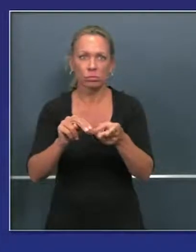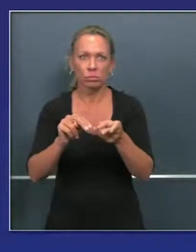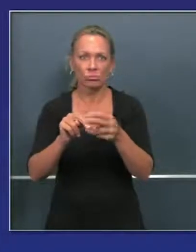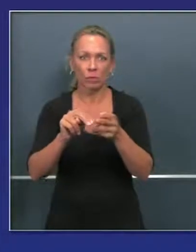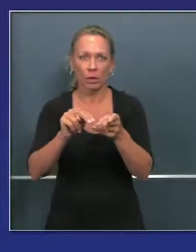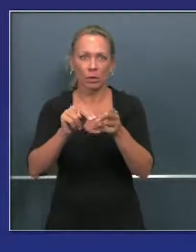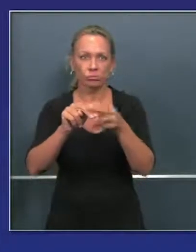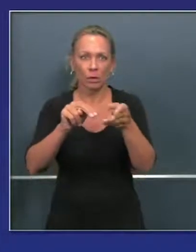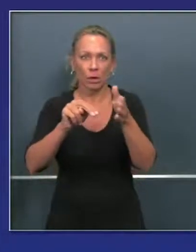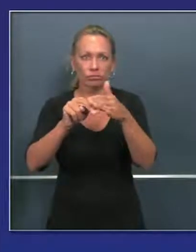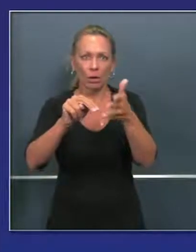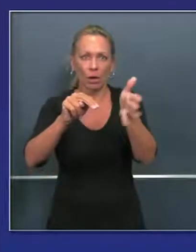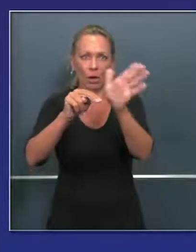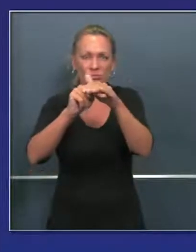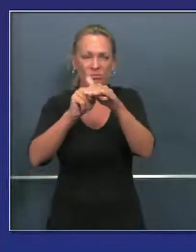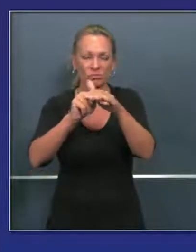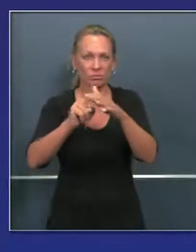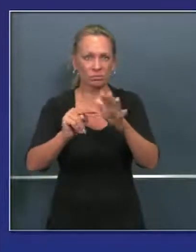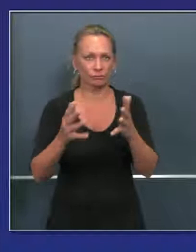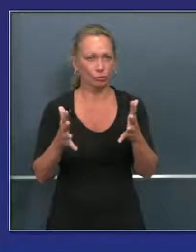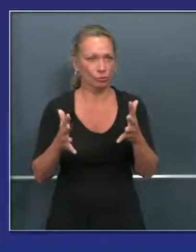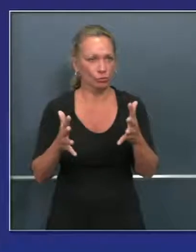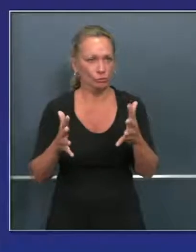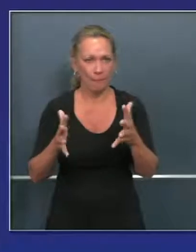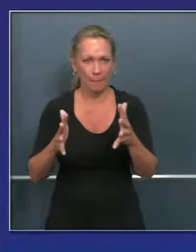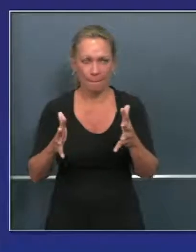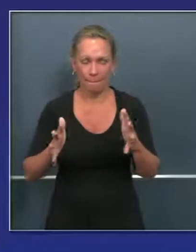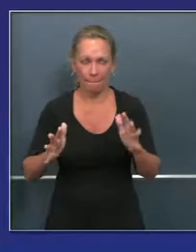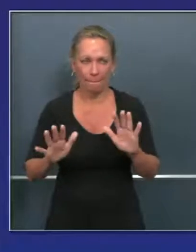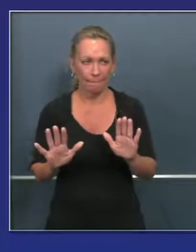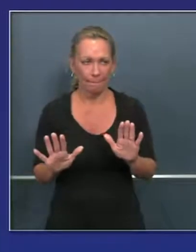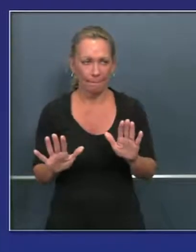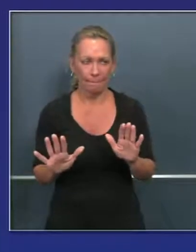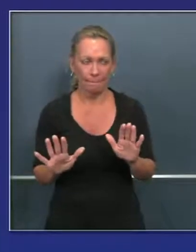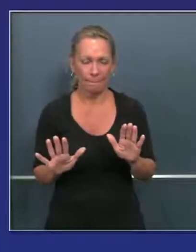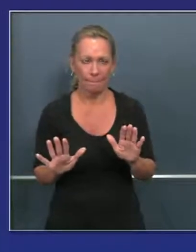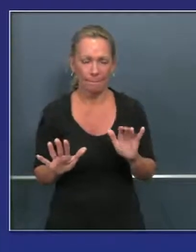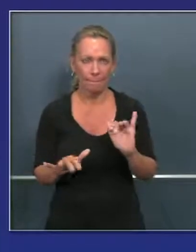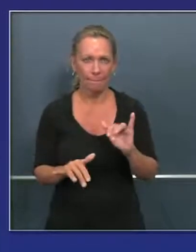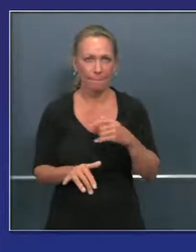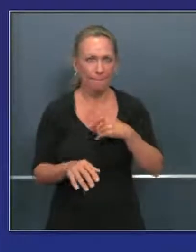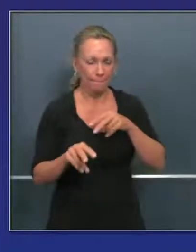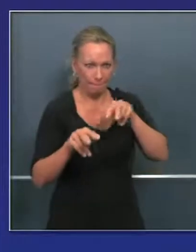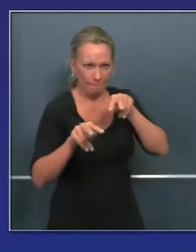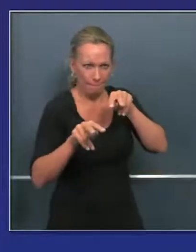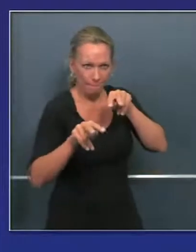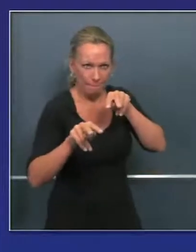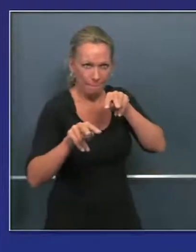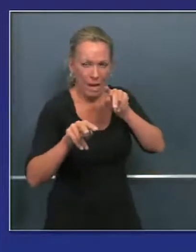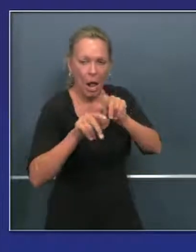exceed the 14 days in the watch list but none are less than three days and we're encouraging working